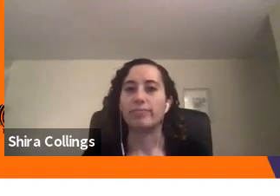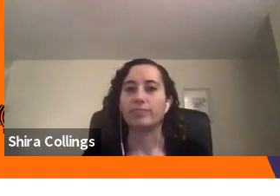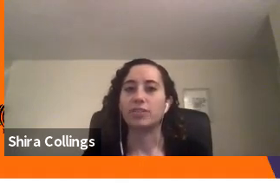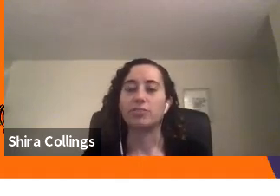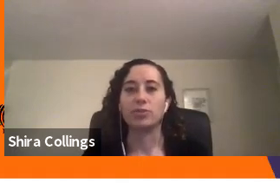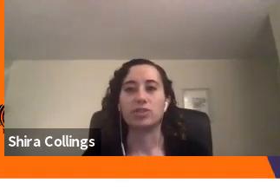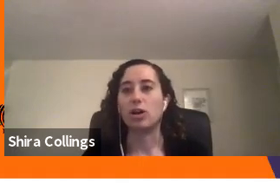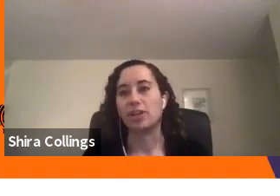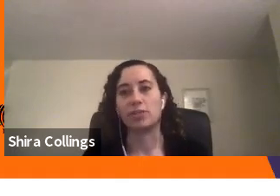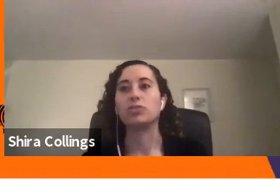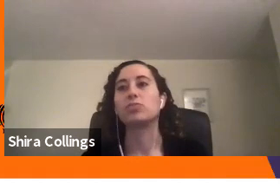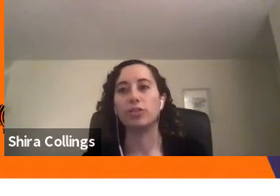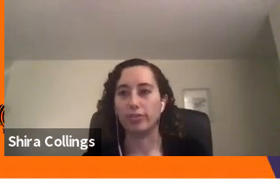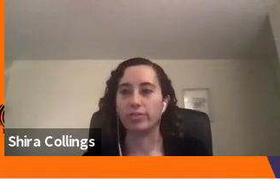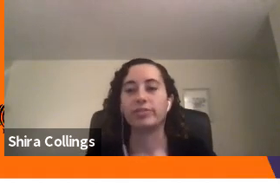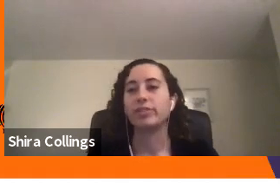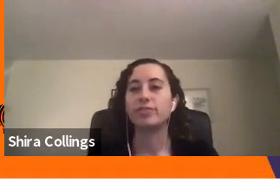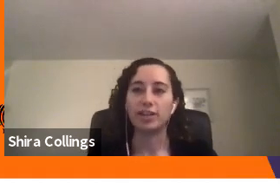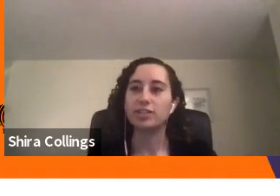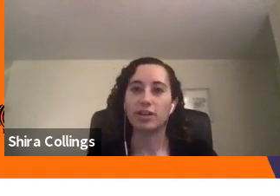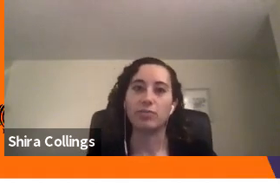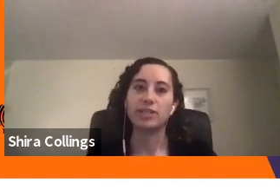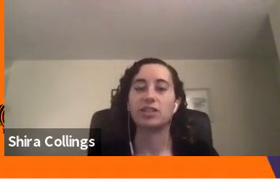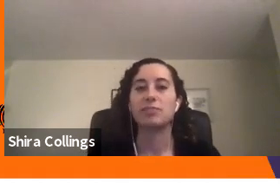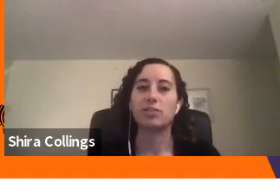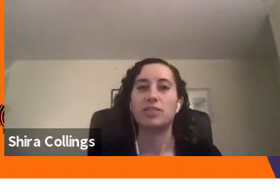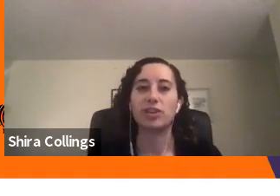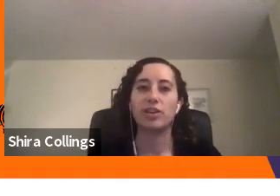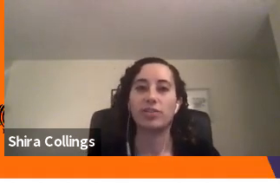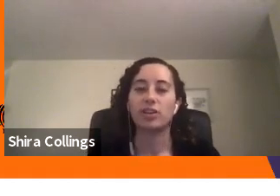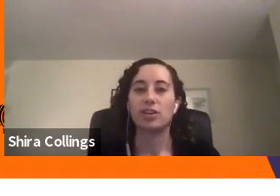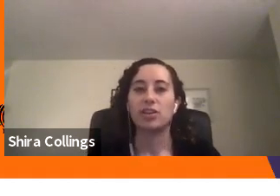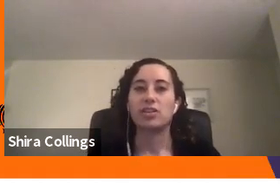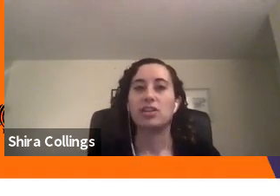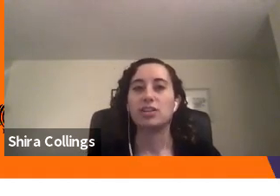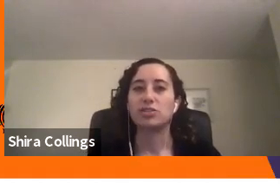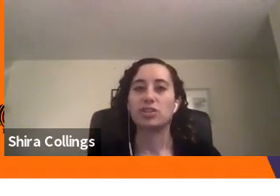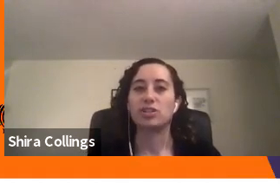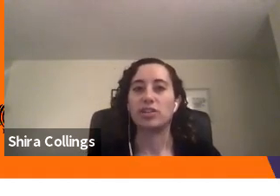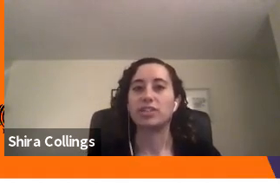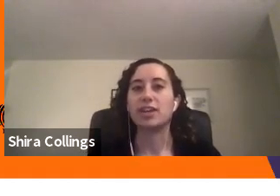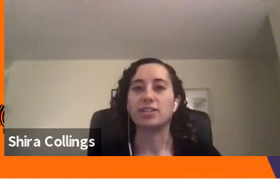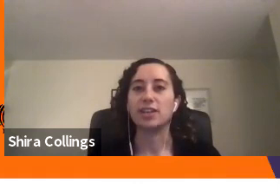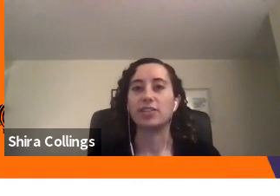to give some more information on eating disorders, since that is kind of one of the most common or most